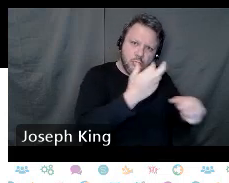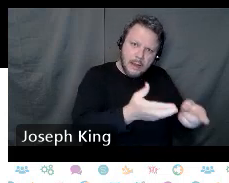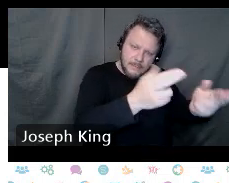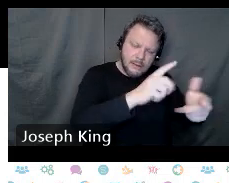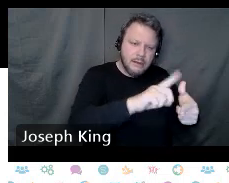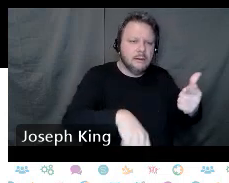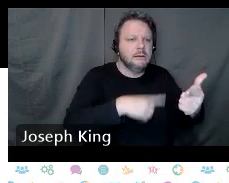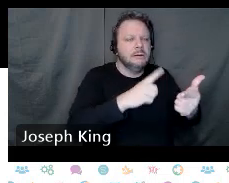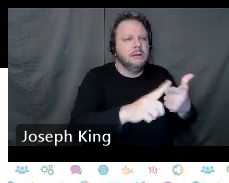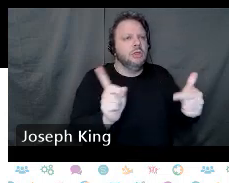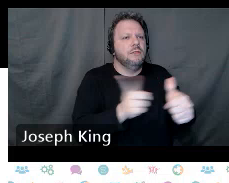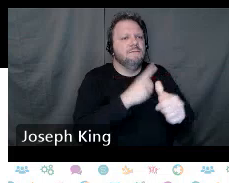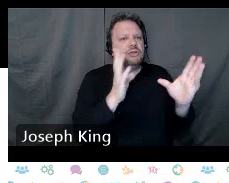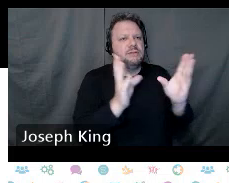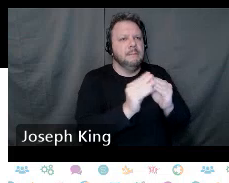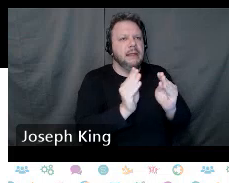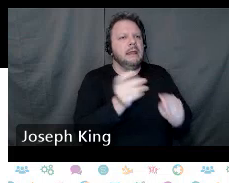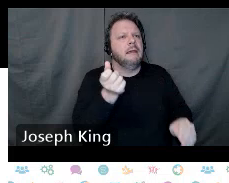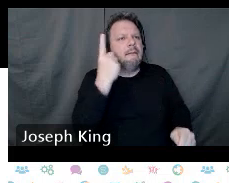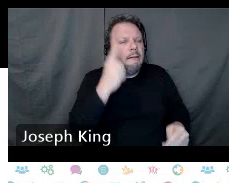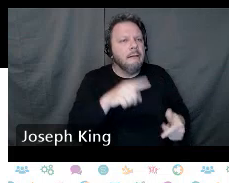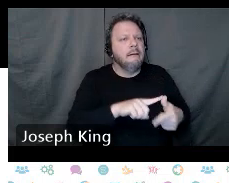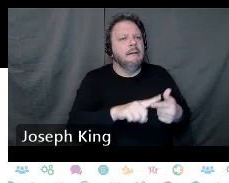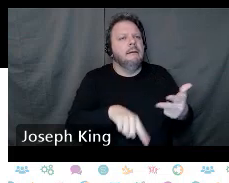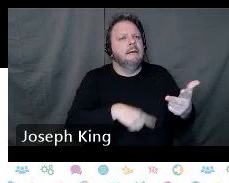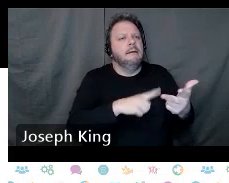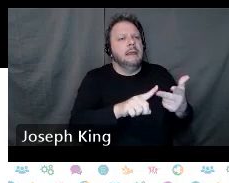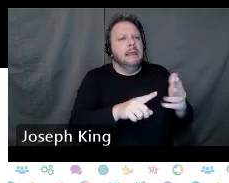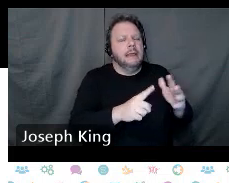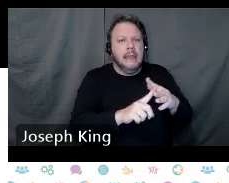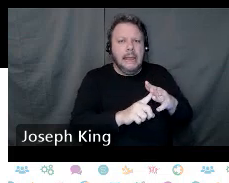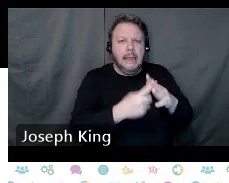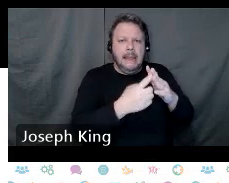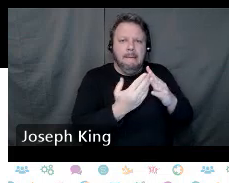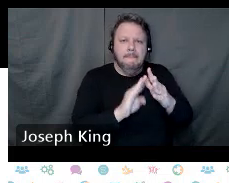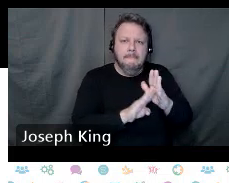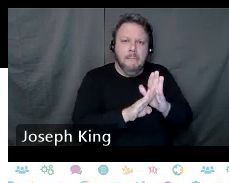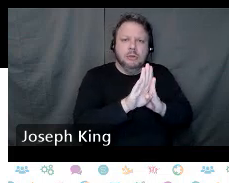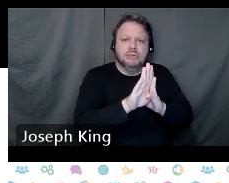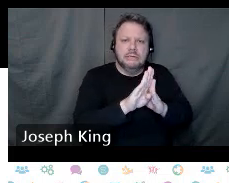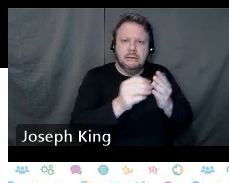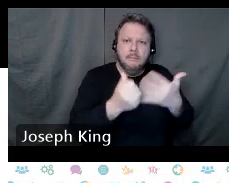first meeting takeaways, emerging priorities and plan direction and next steps.